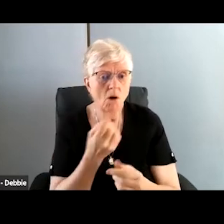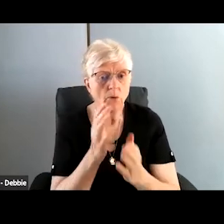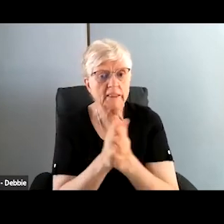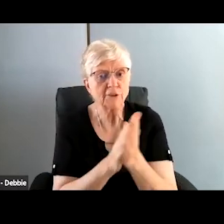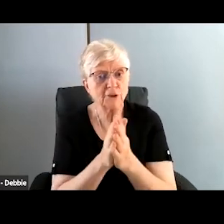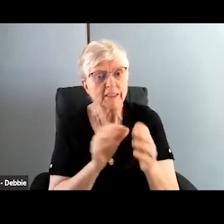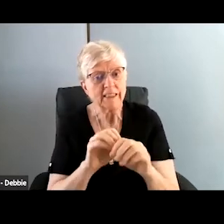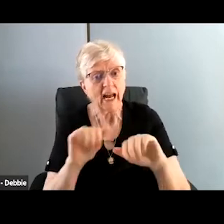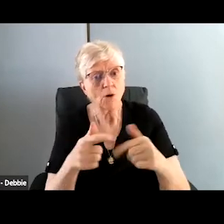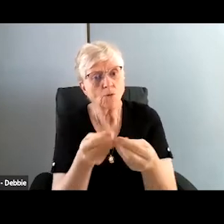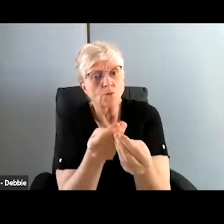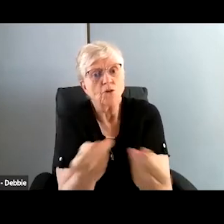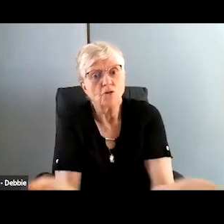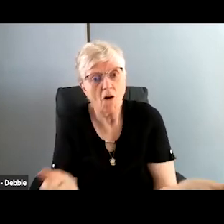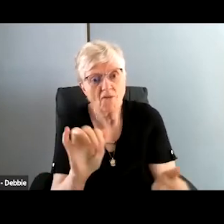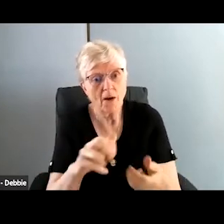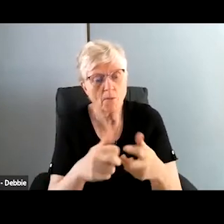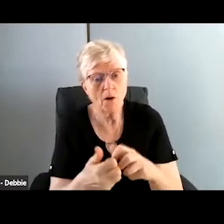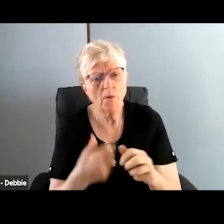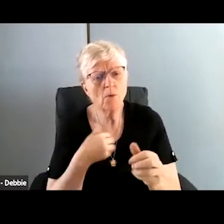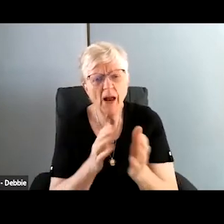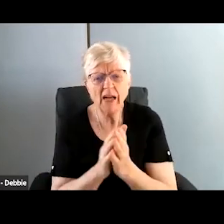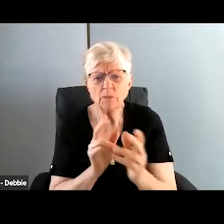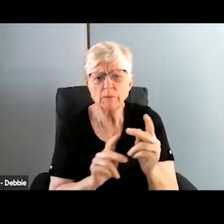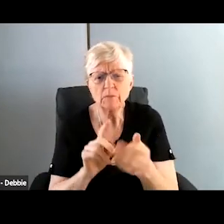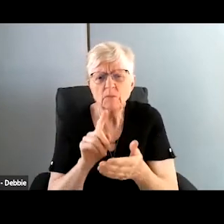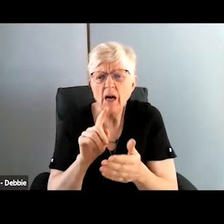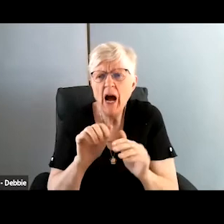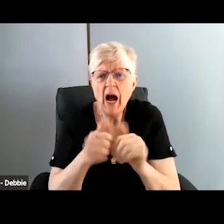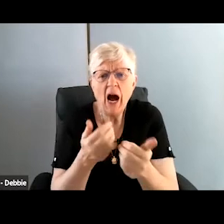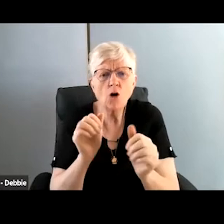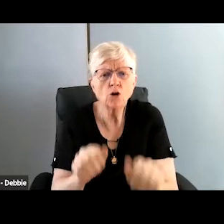SOLUTIONS, WE ASKED WHAT WOULD HELP MAKE COMMUNICATION ASKED WHAT WOULD HELP MAKE COMMUNICATION EASIER.